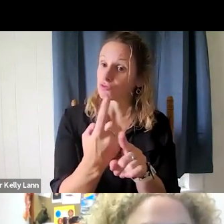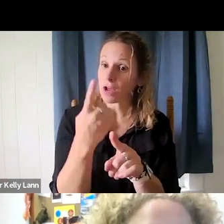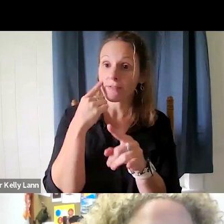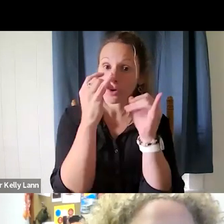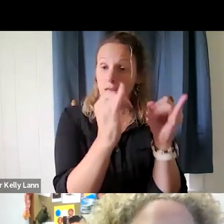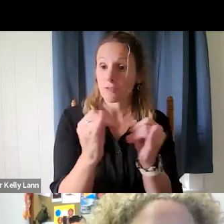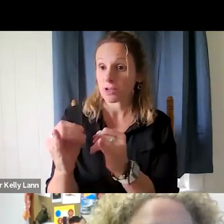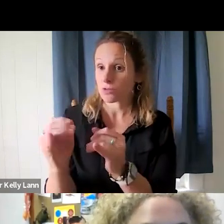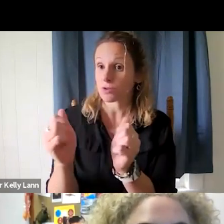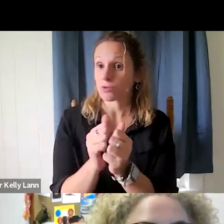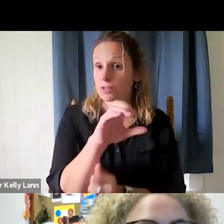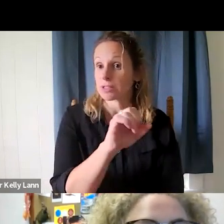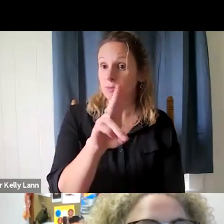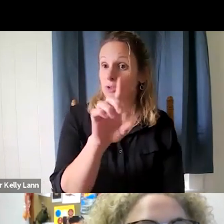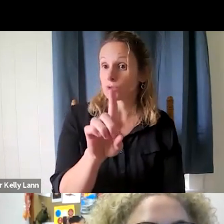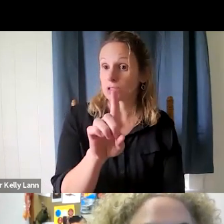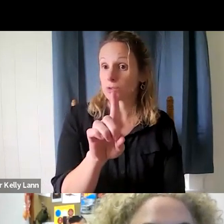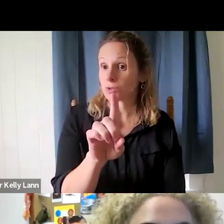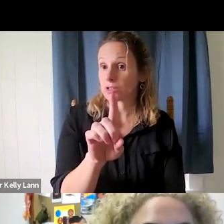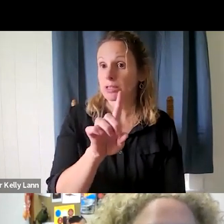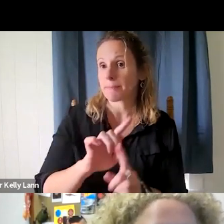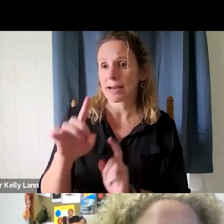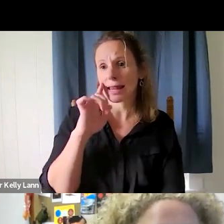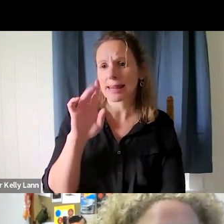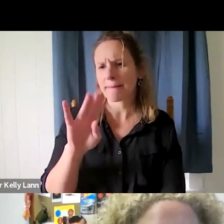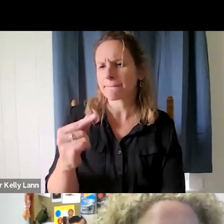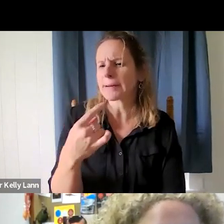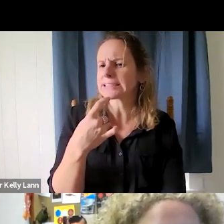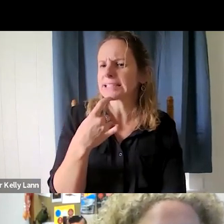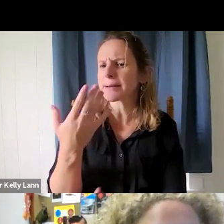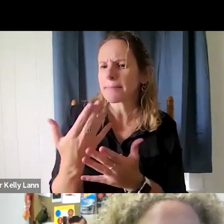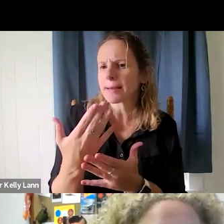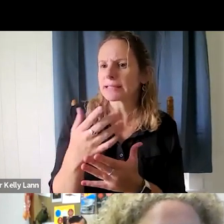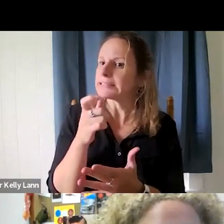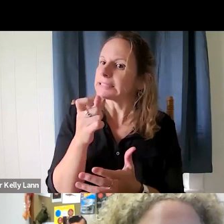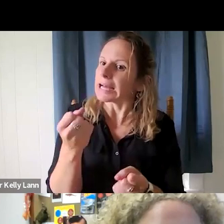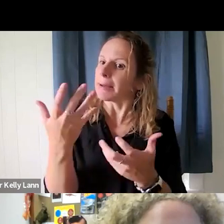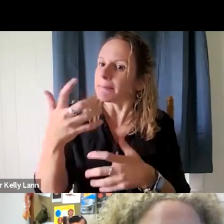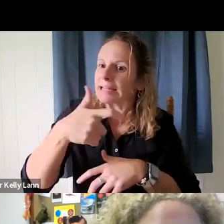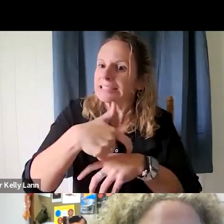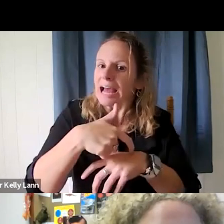with substance use disorders. And I think Bug said, you know, maybe don't spend as much time reading every question,